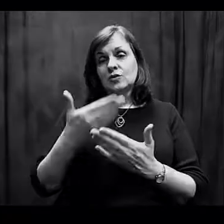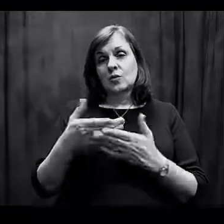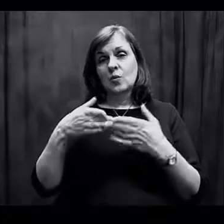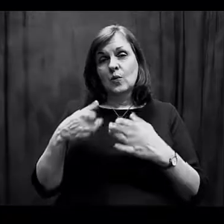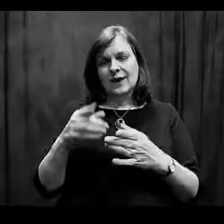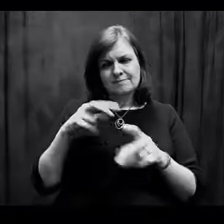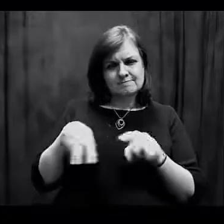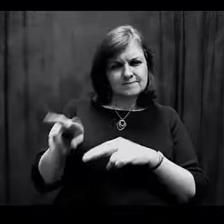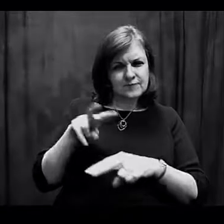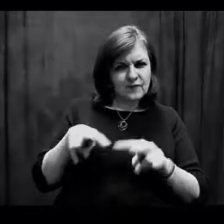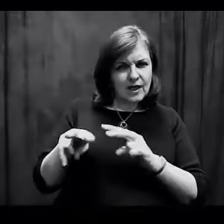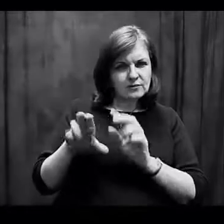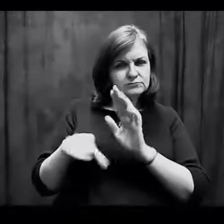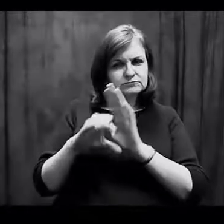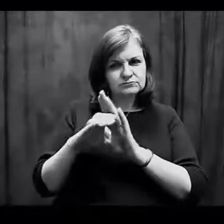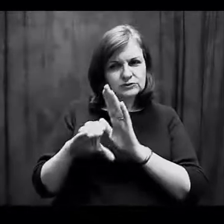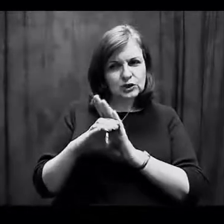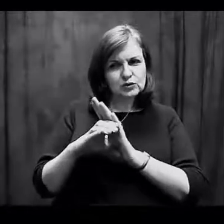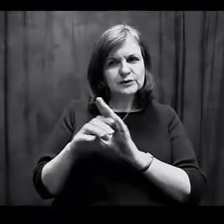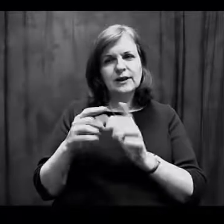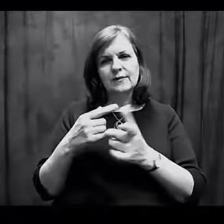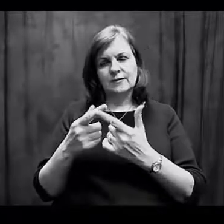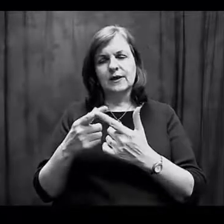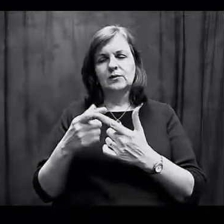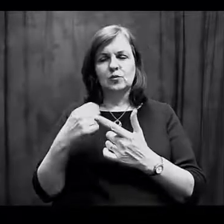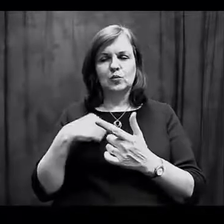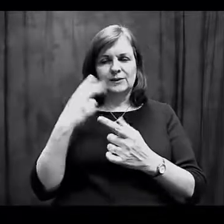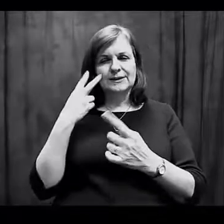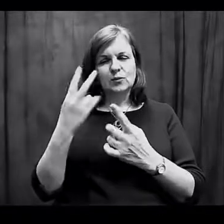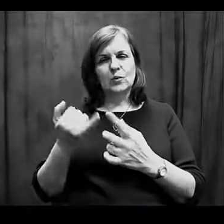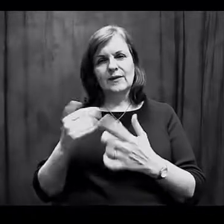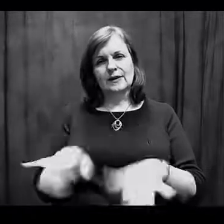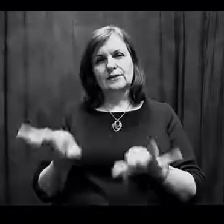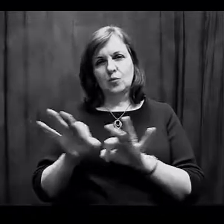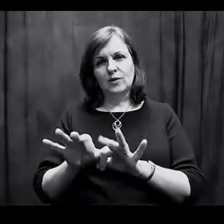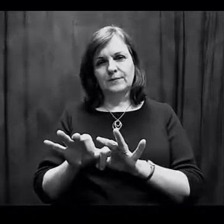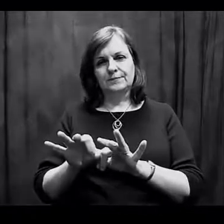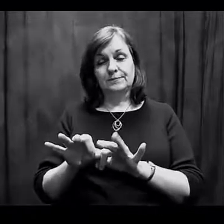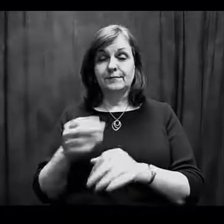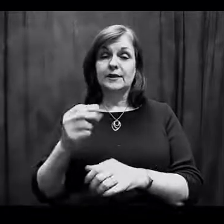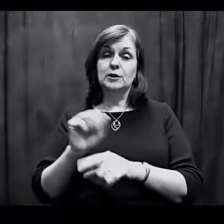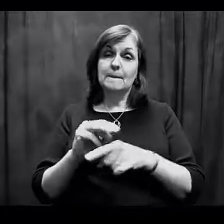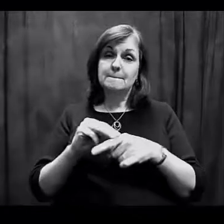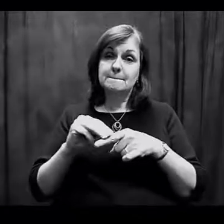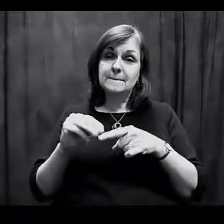way to track things and you'll see why was so important as we go through things